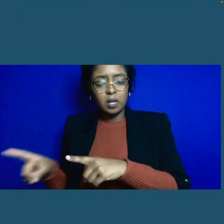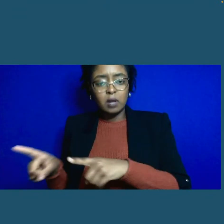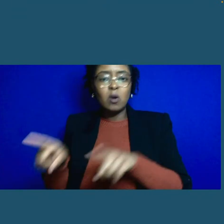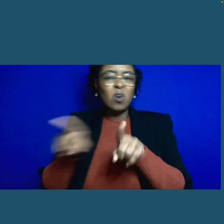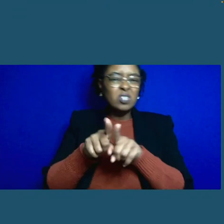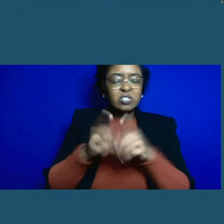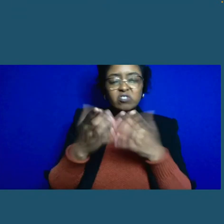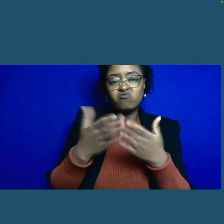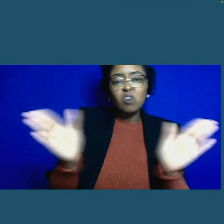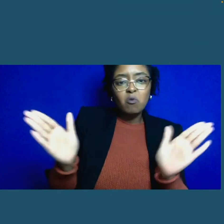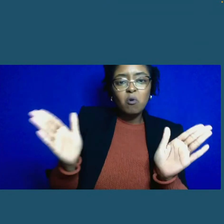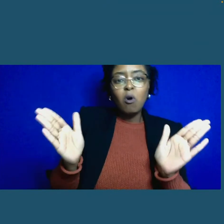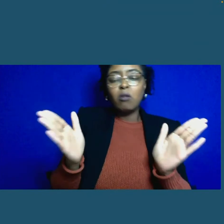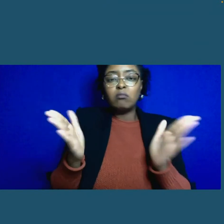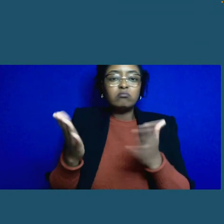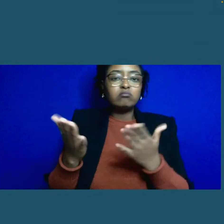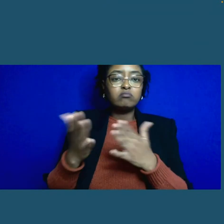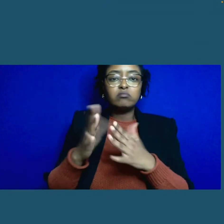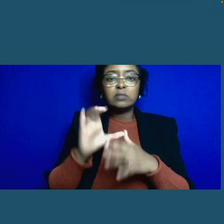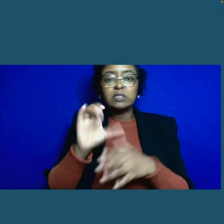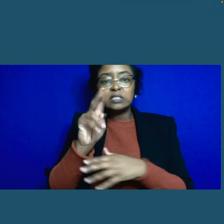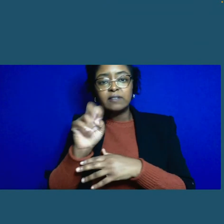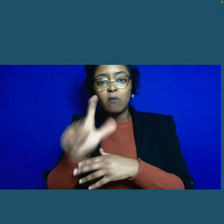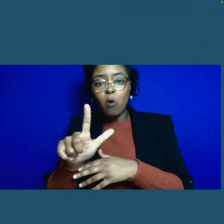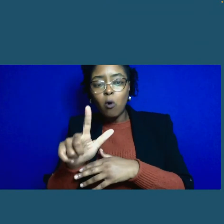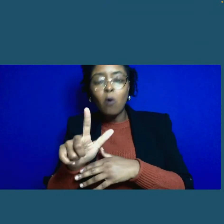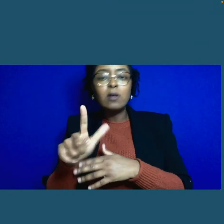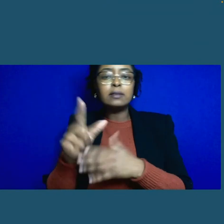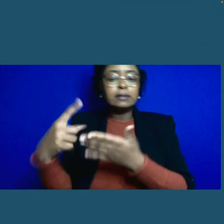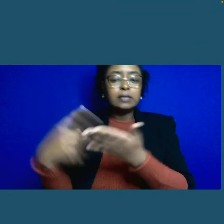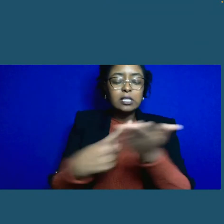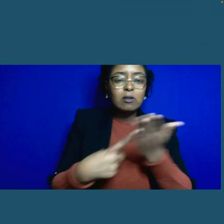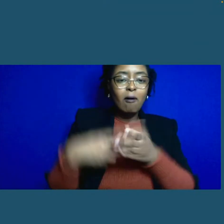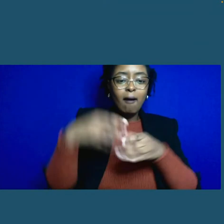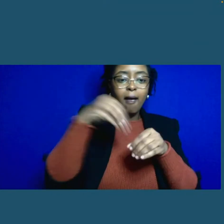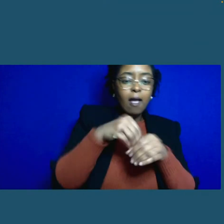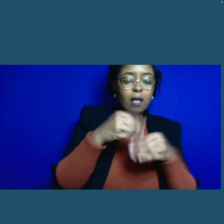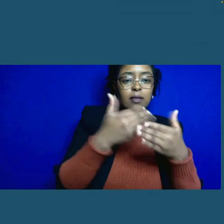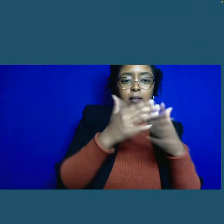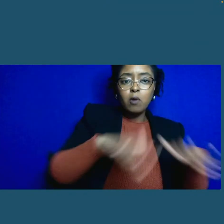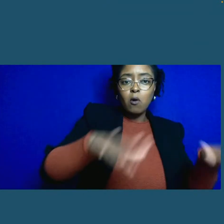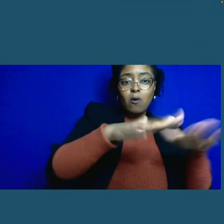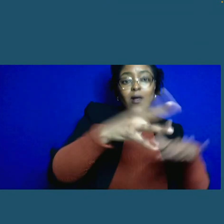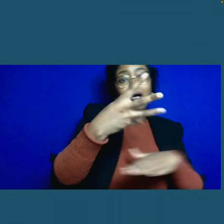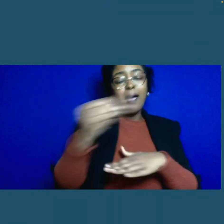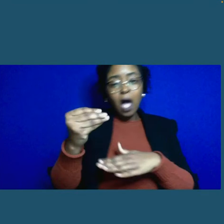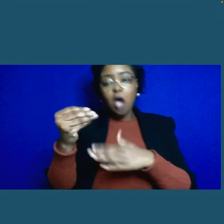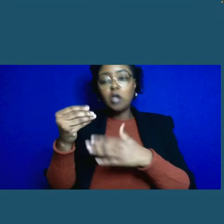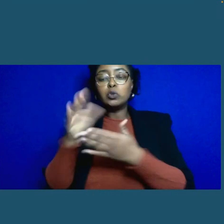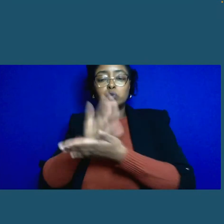unraveling civility and Civil, um, discourse. Within our